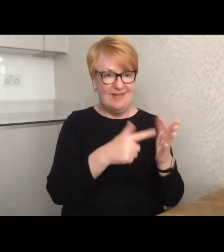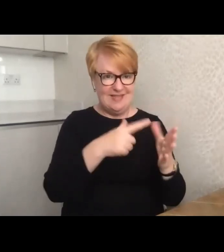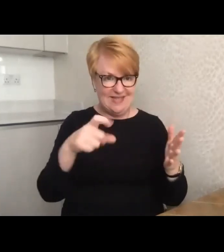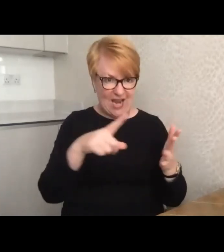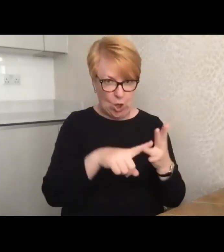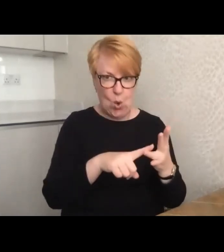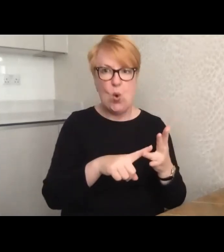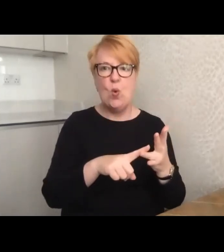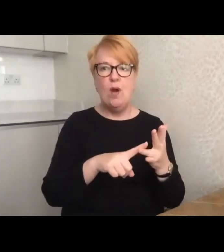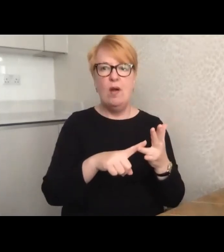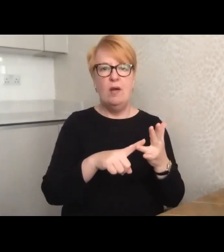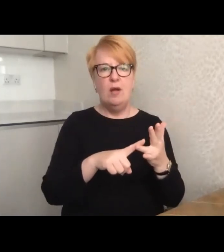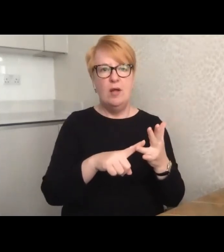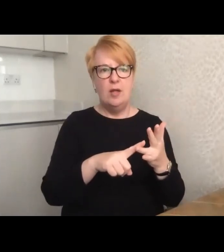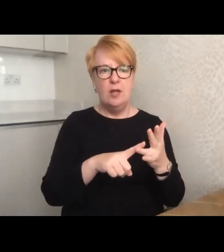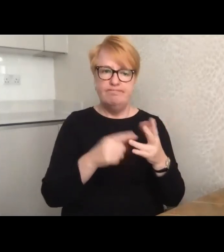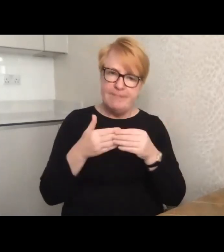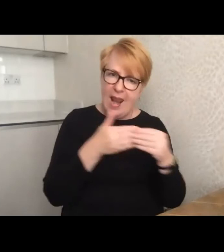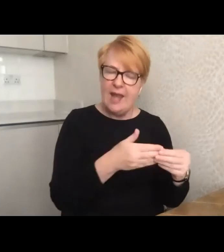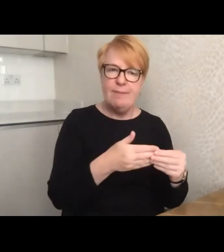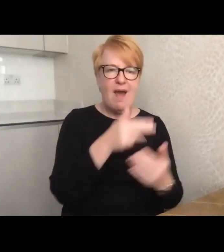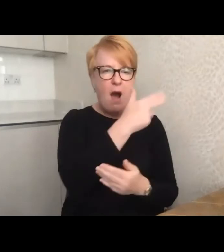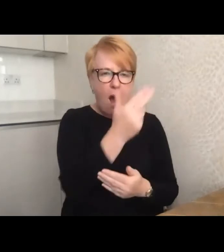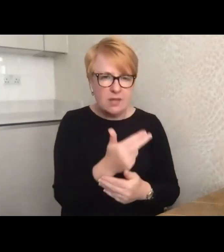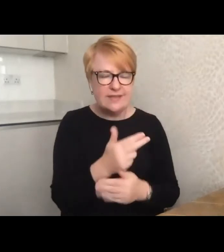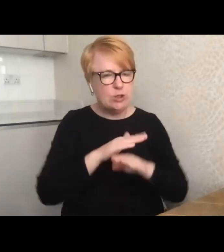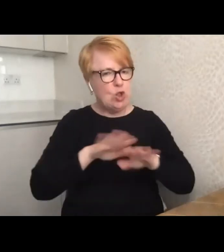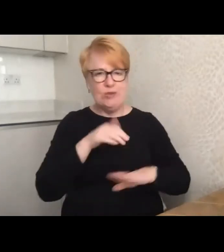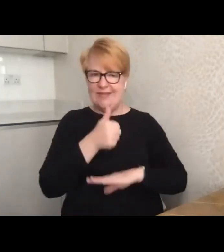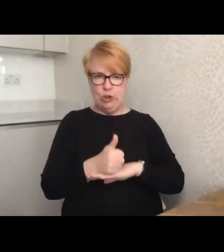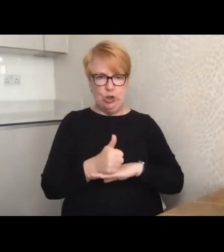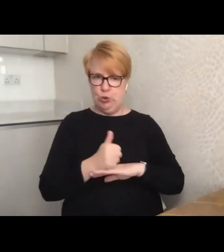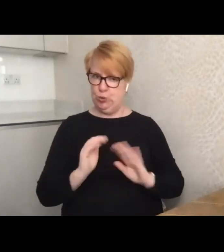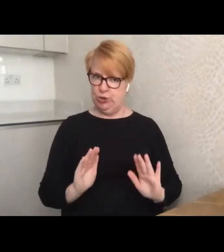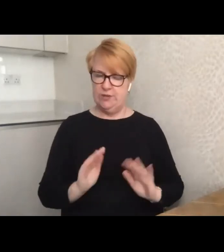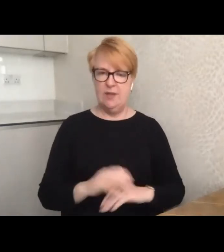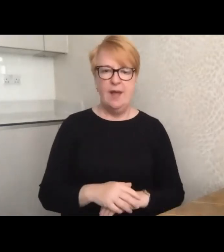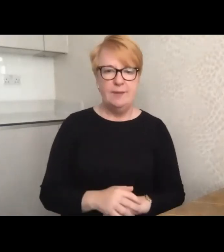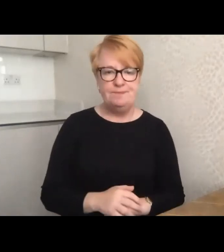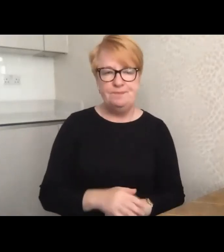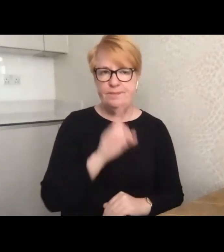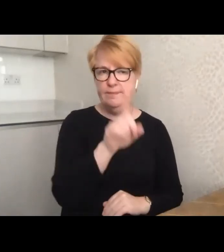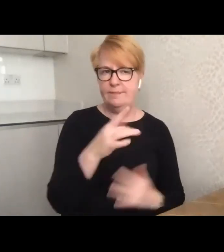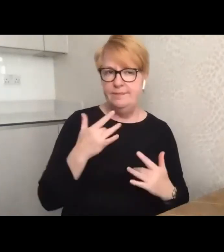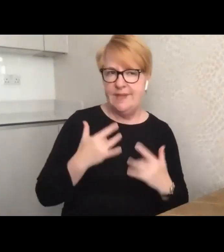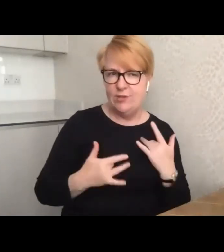rather than institutions and all the research that I've been doing kind of leads us to that. And it's interesting to see, I think there are more artists listen